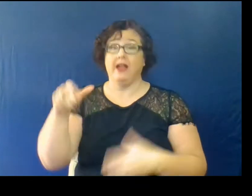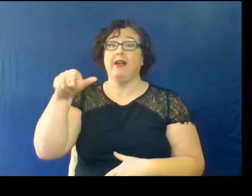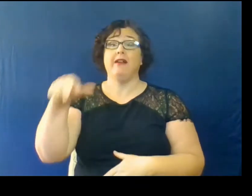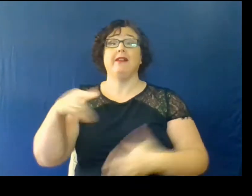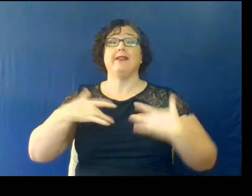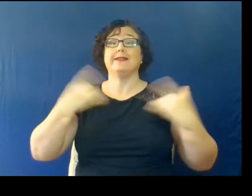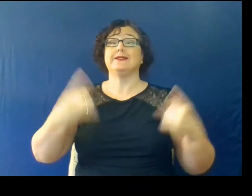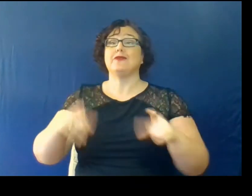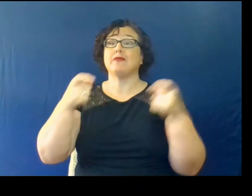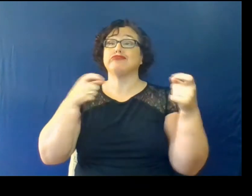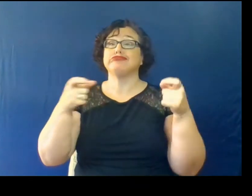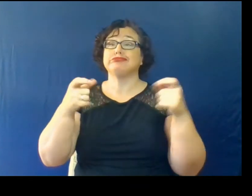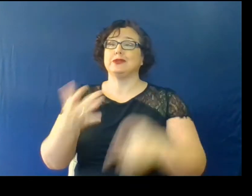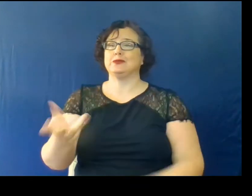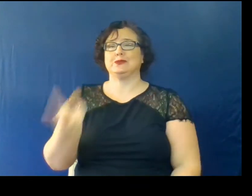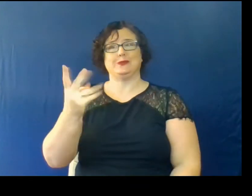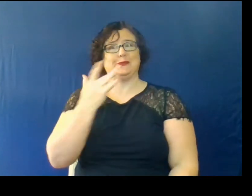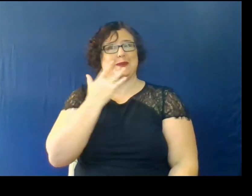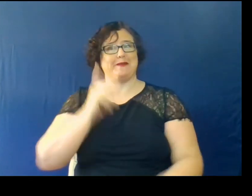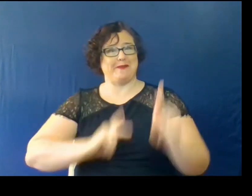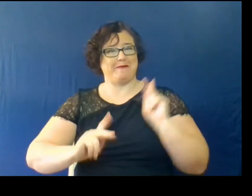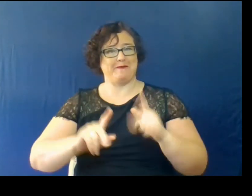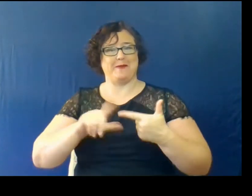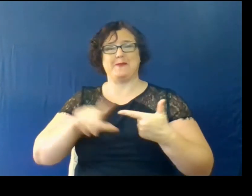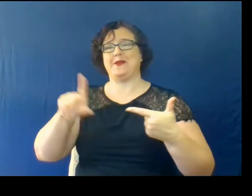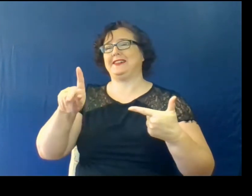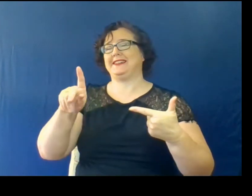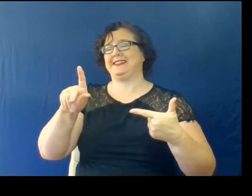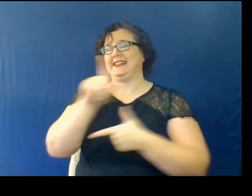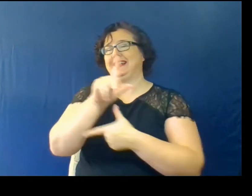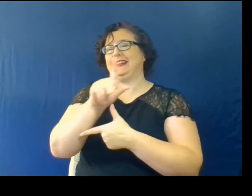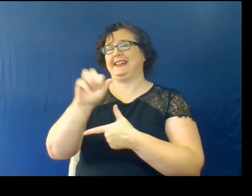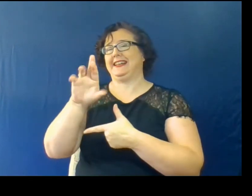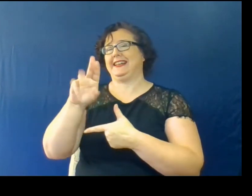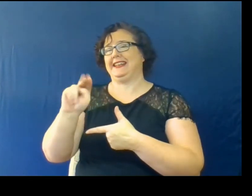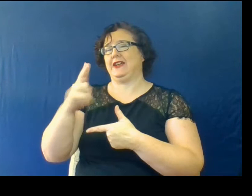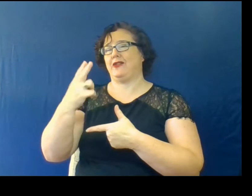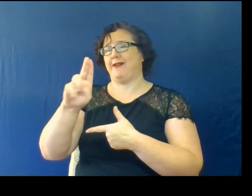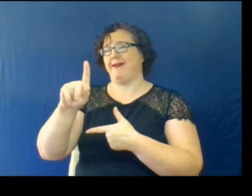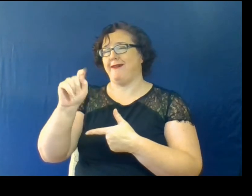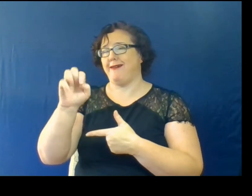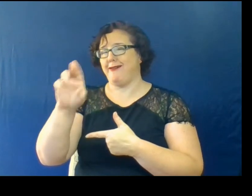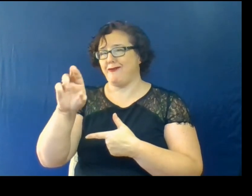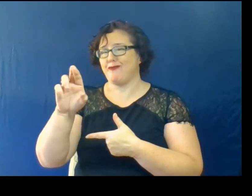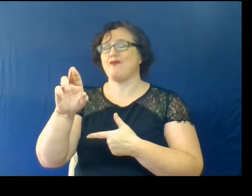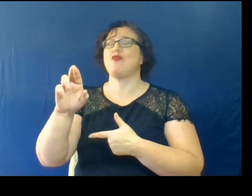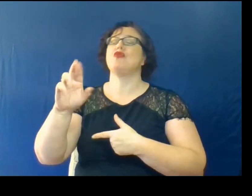Karen Hunter and Minna Hong. Karen sits on the board of Synergies Work, runs her own management